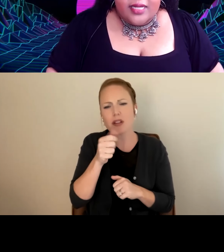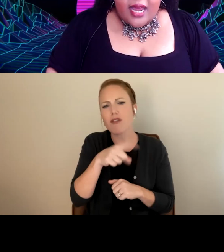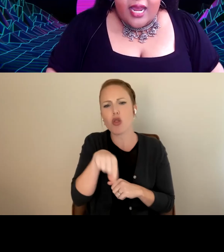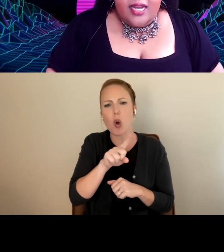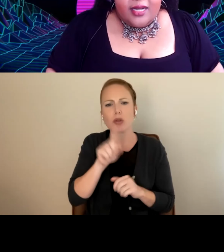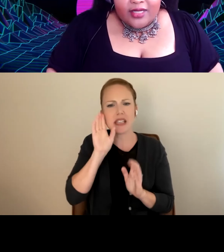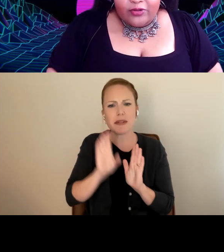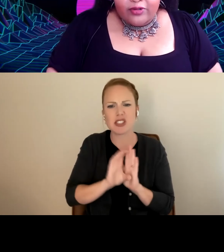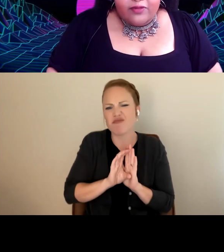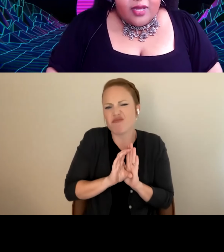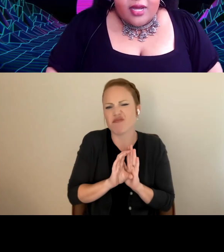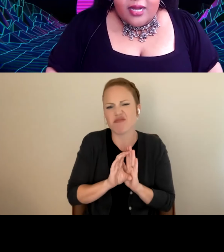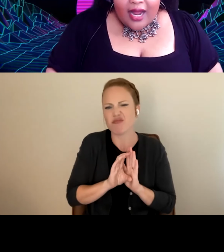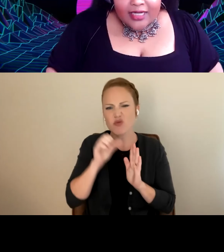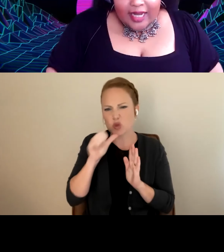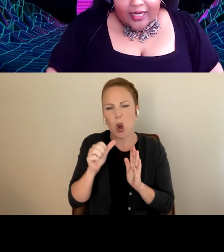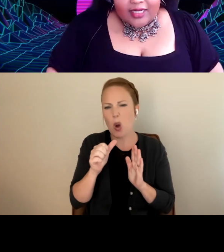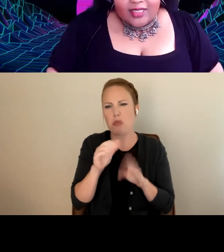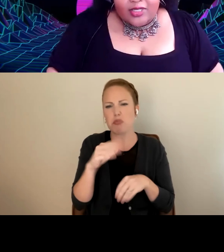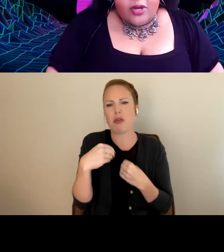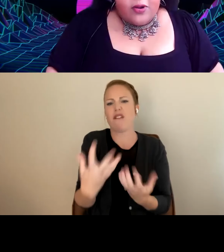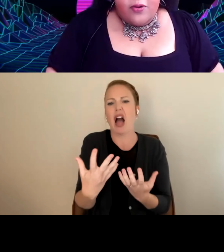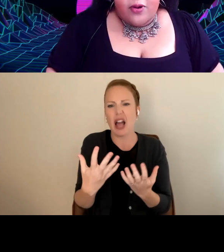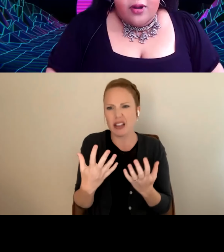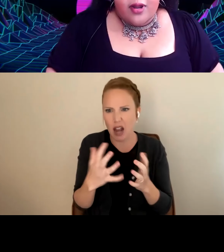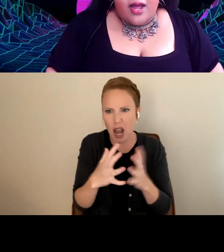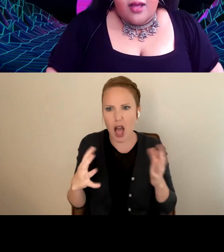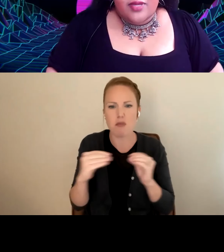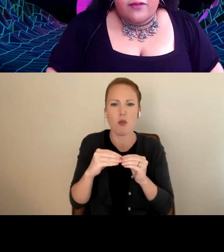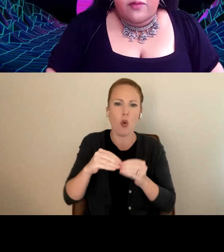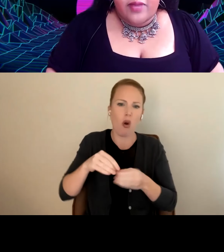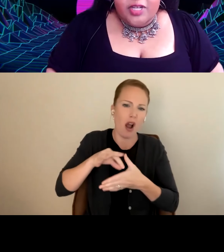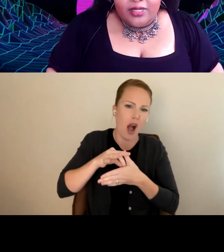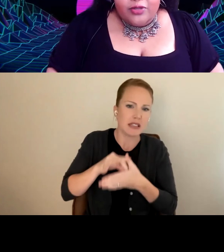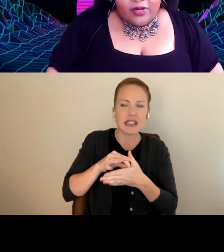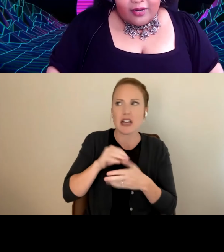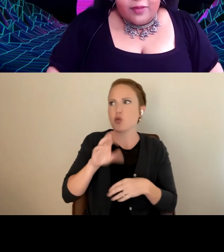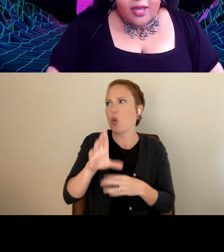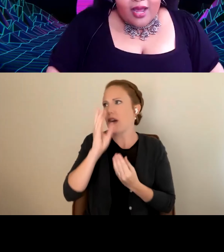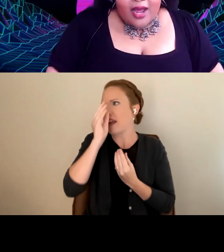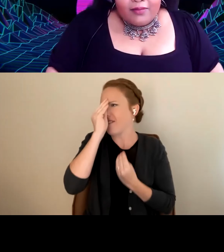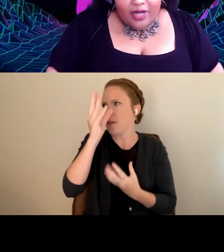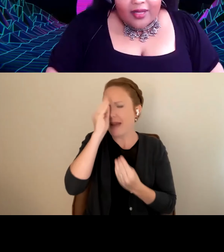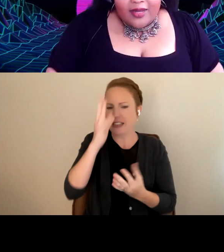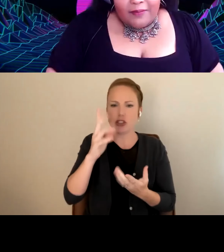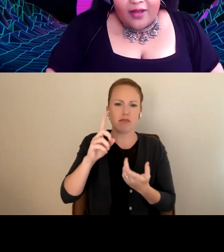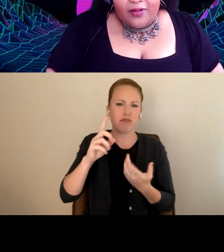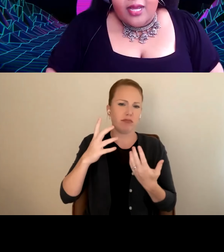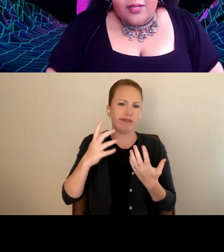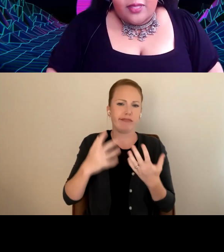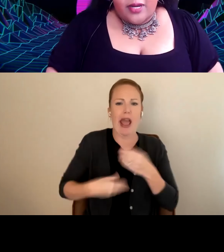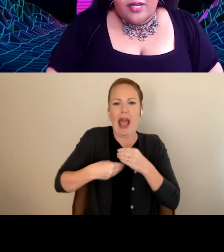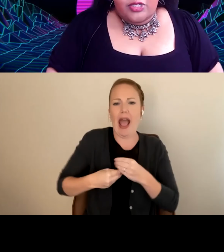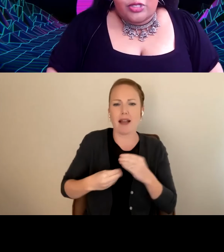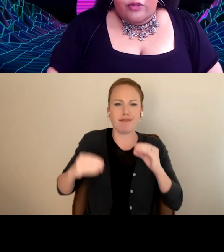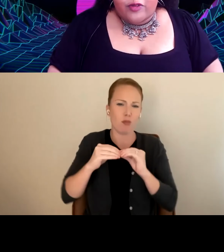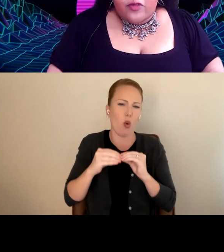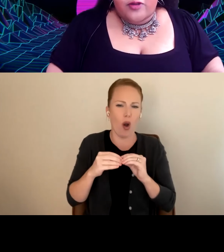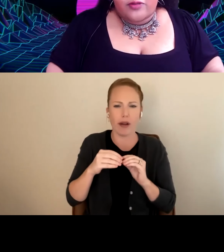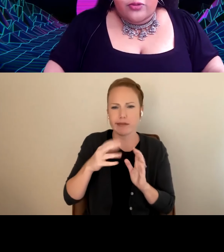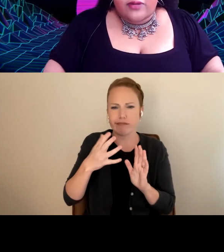add any sort of context or information to what I am talking about. This is for those who can